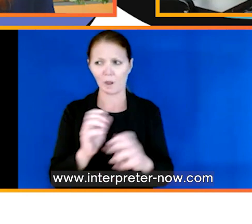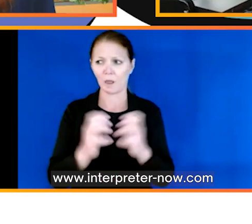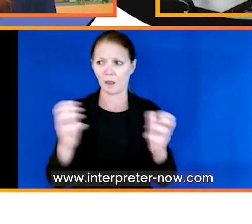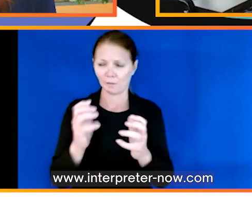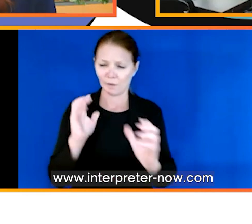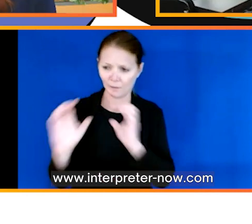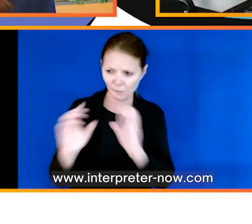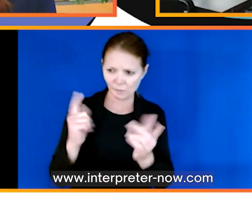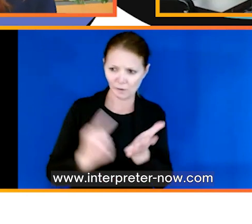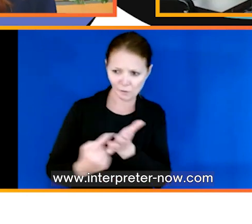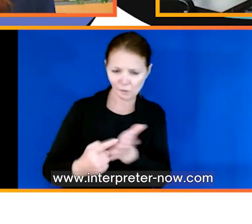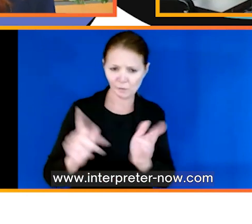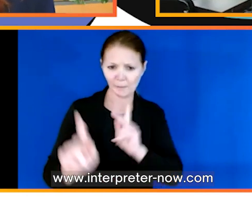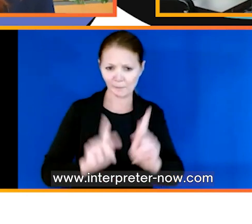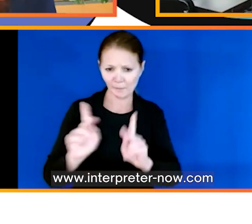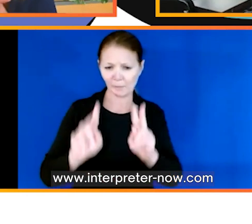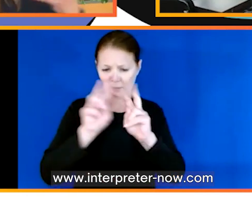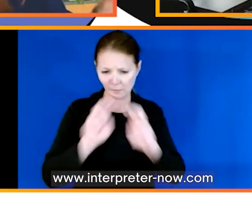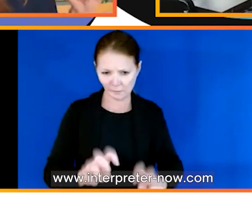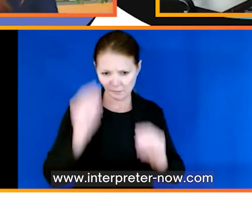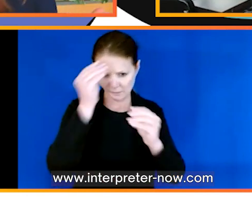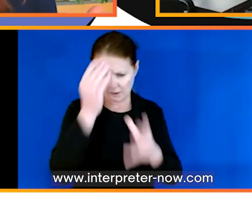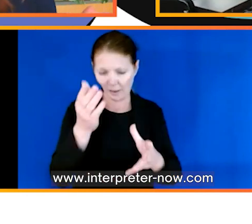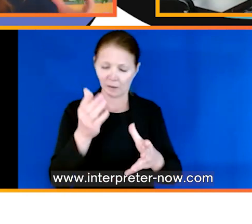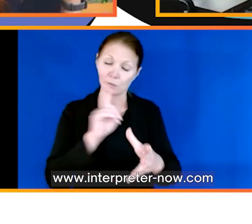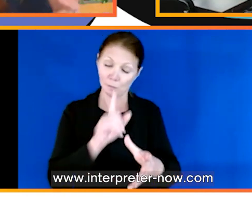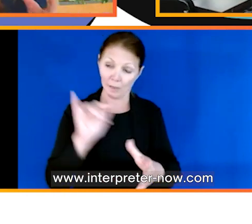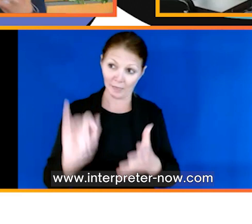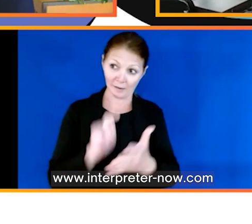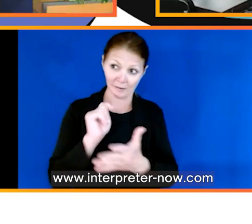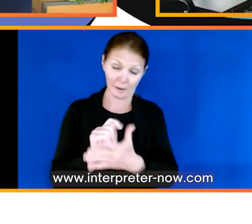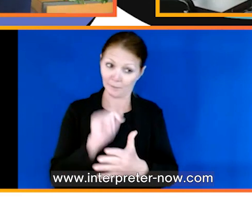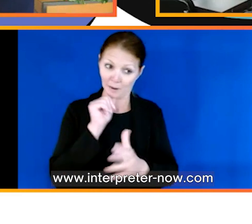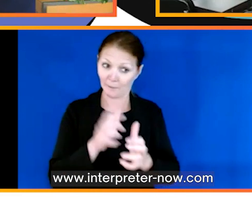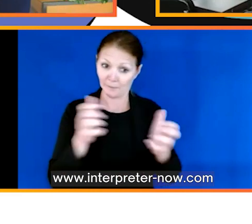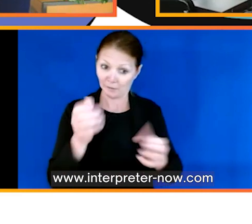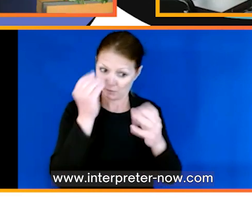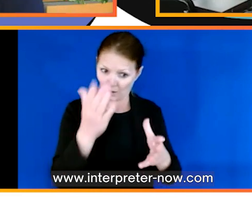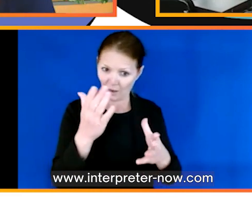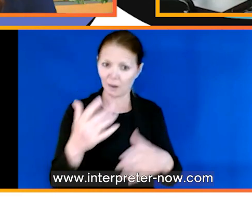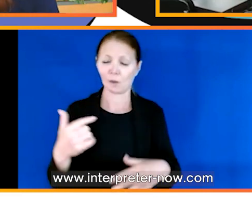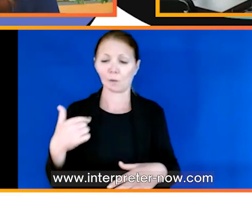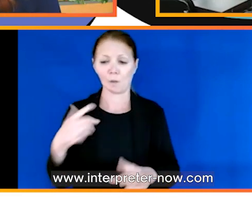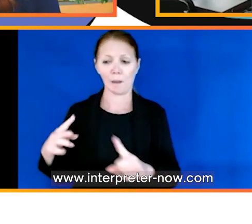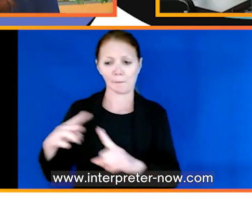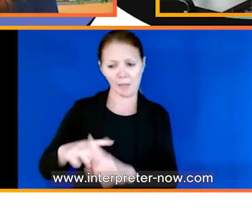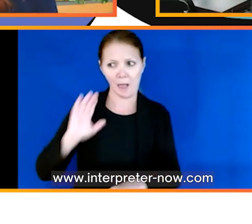That took some time to really figure that out. But then we were able to take it to all those different ecosystems that we talked about